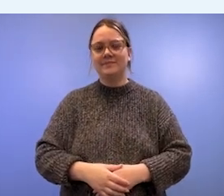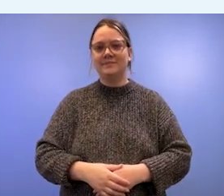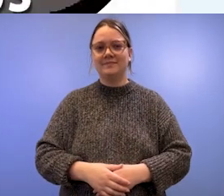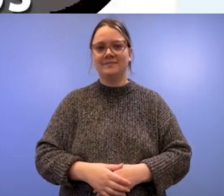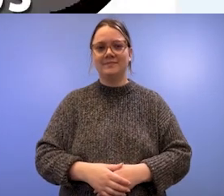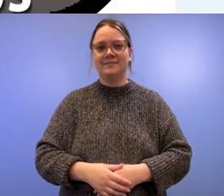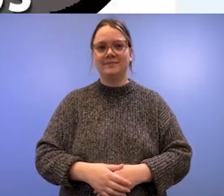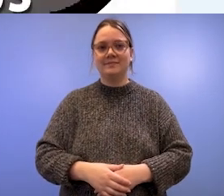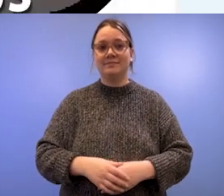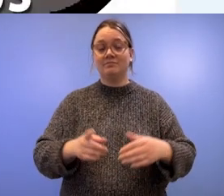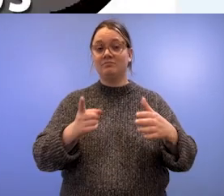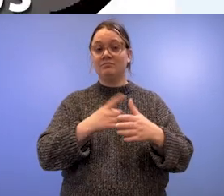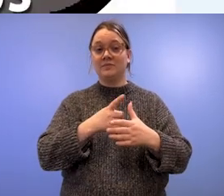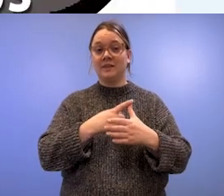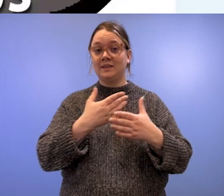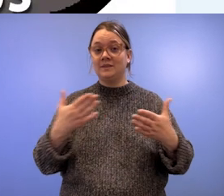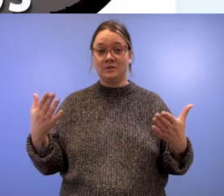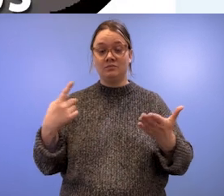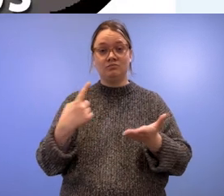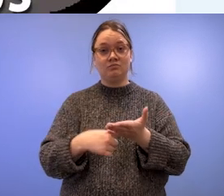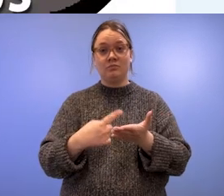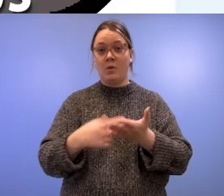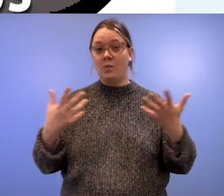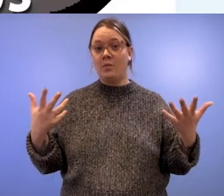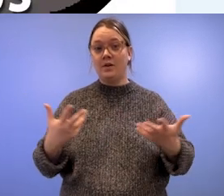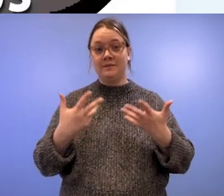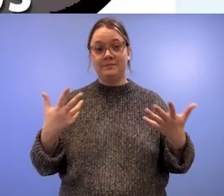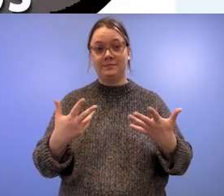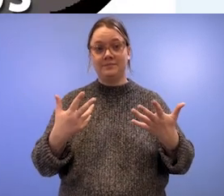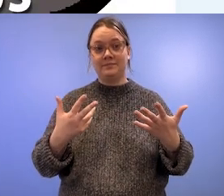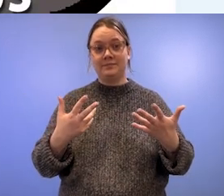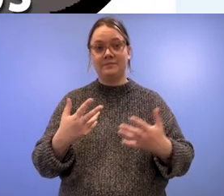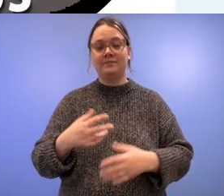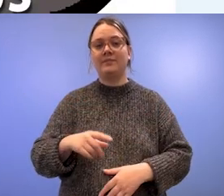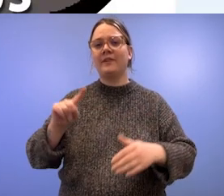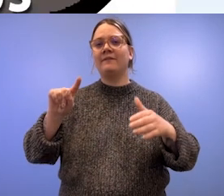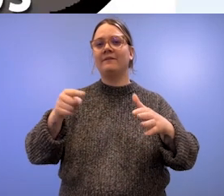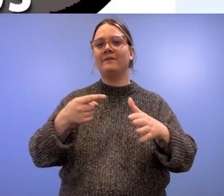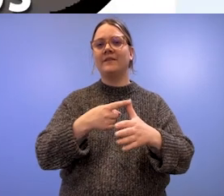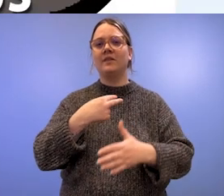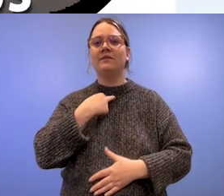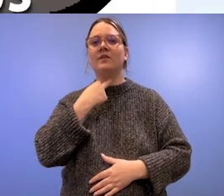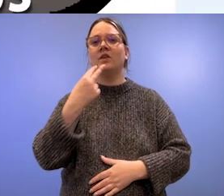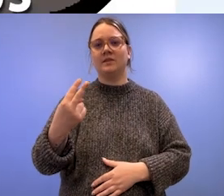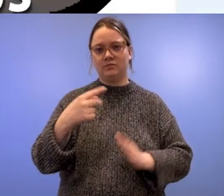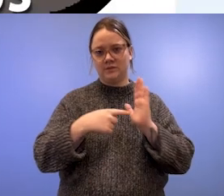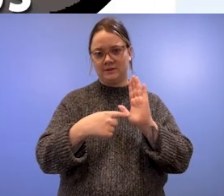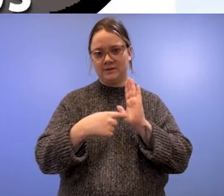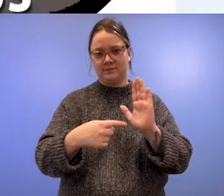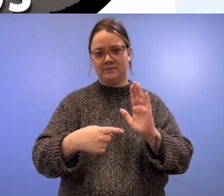Okay, so 1st thing we're gonna, talk about is 1st voice representation. So a guiding principle of